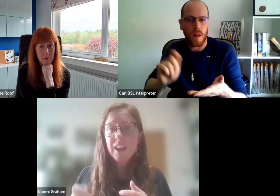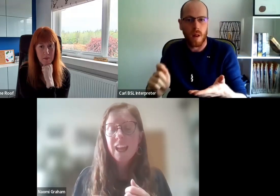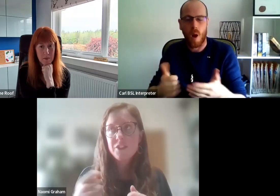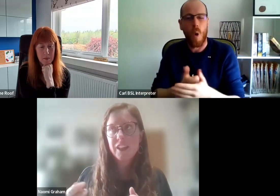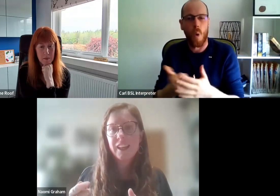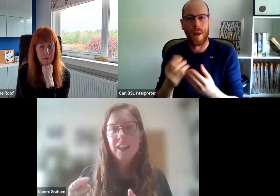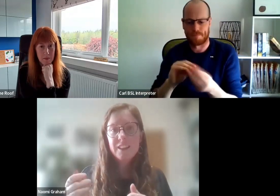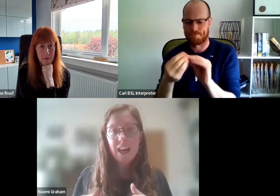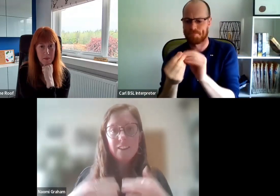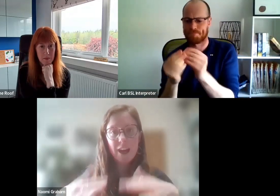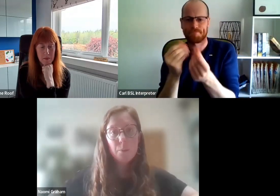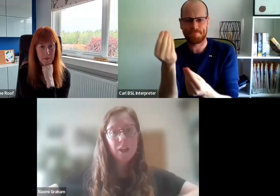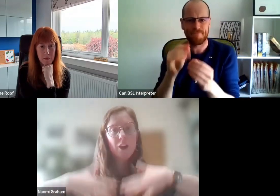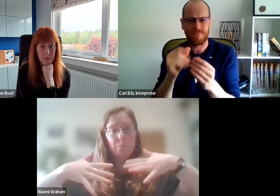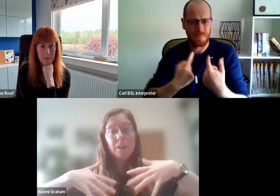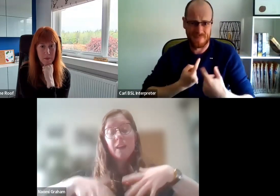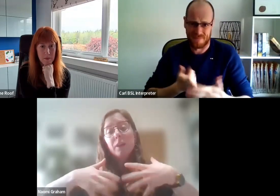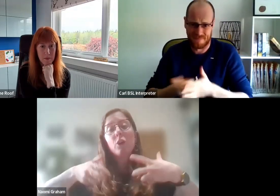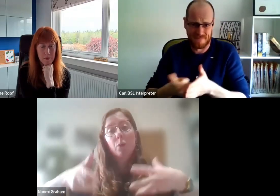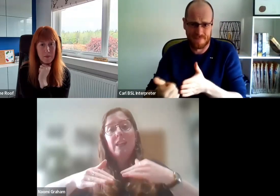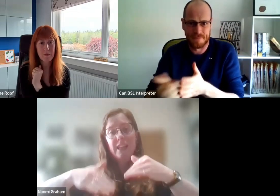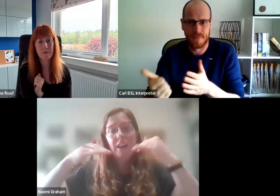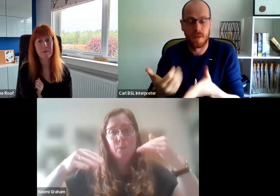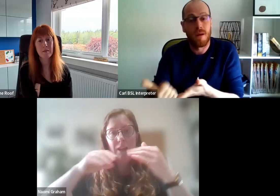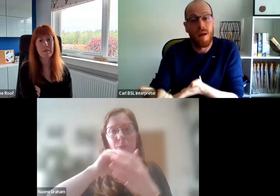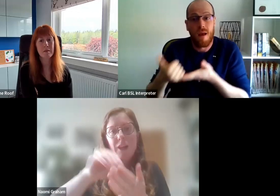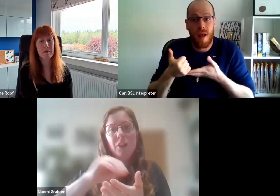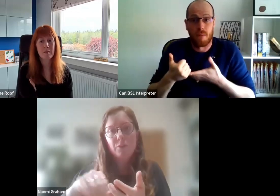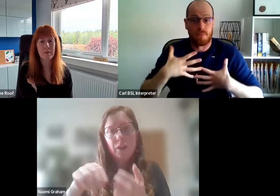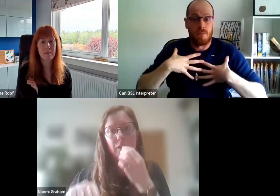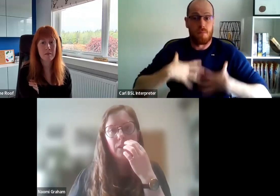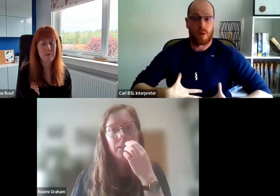and actually that's helping your body get to a level where you can focus,